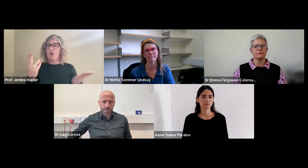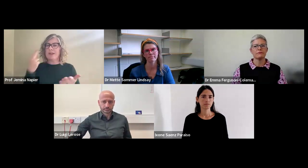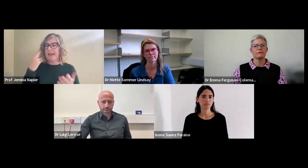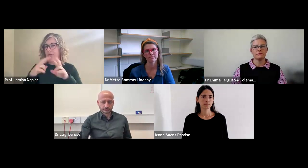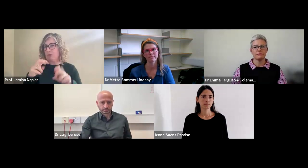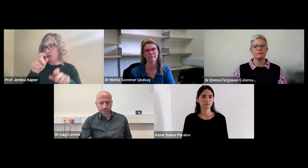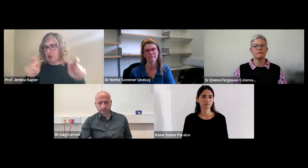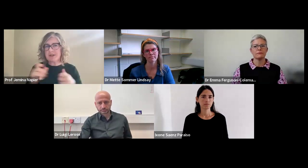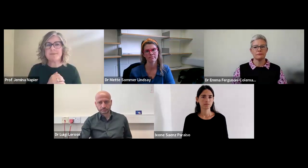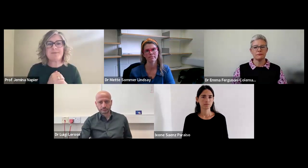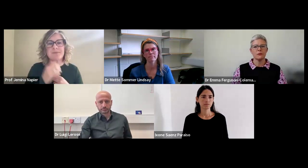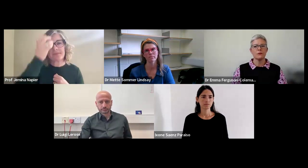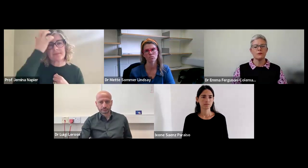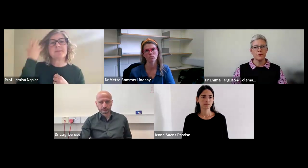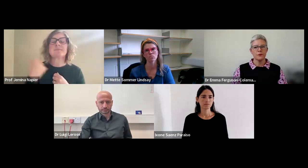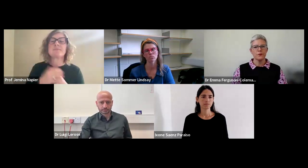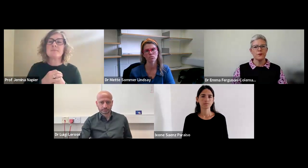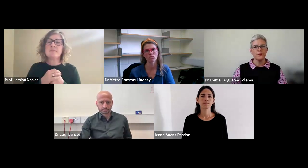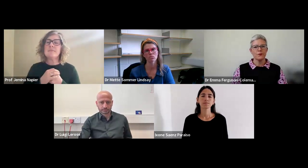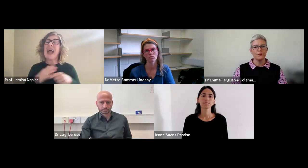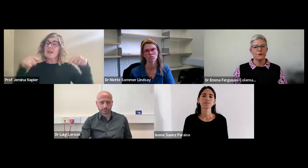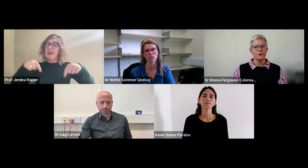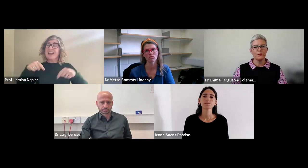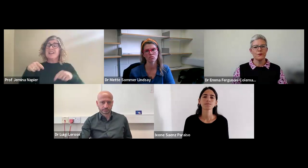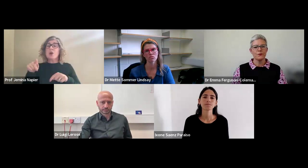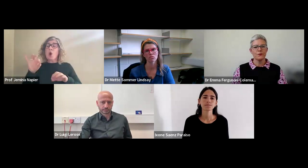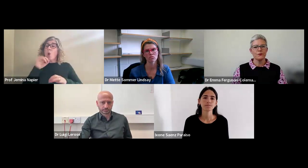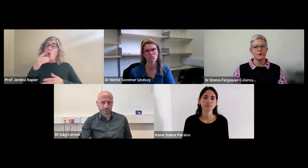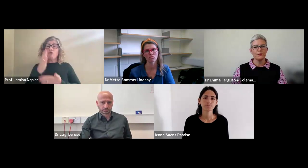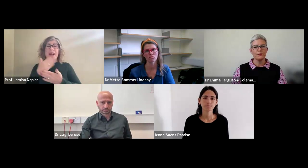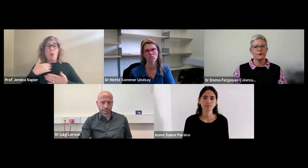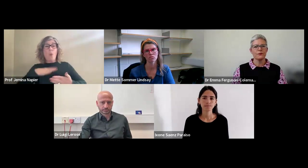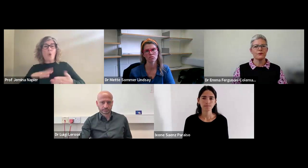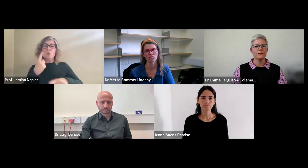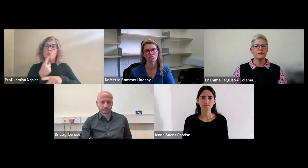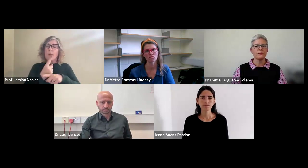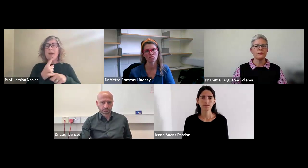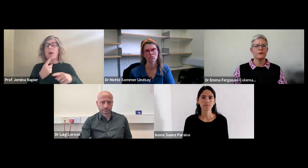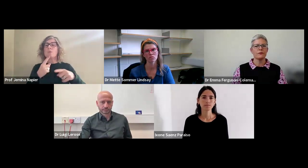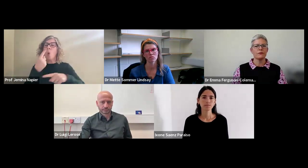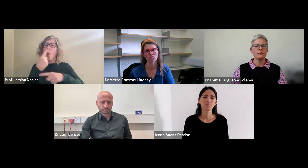and it's about giving a voice to researchers from specific backgrounds.